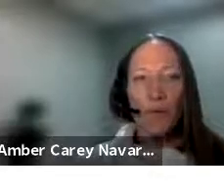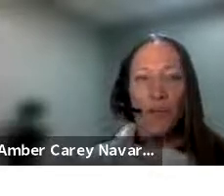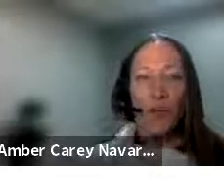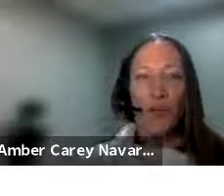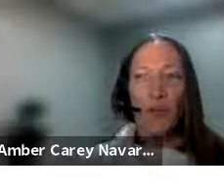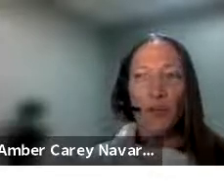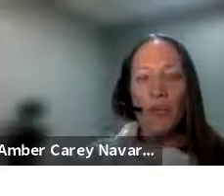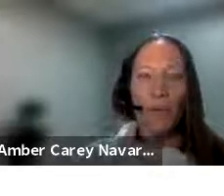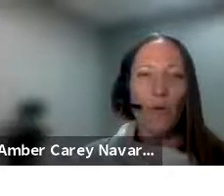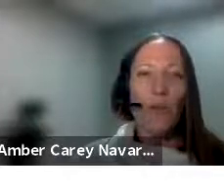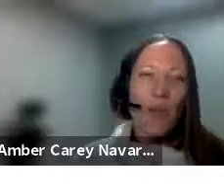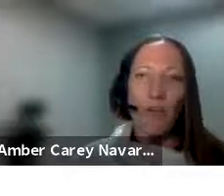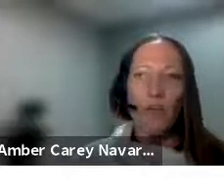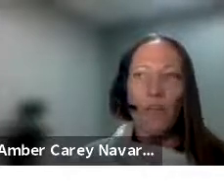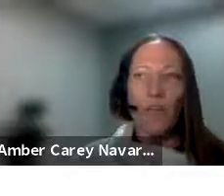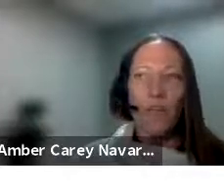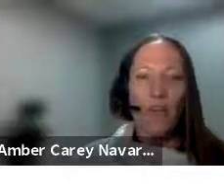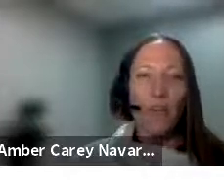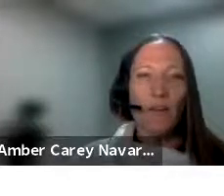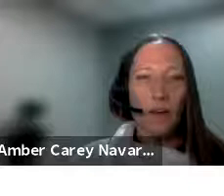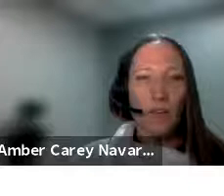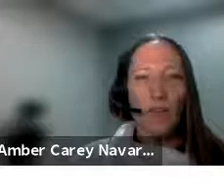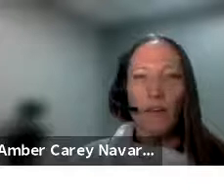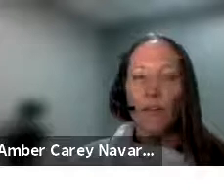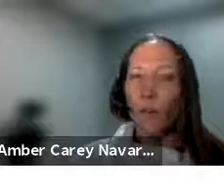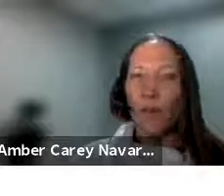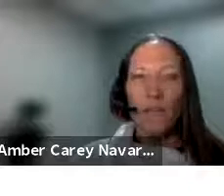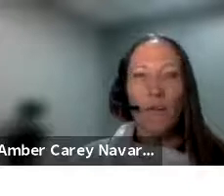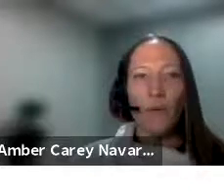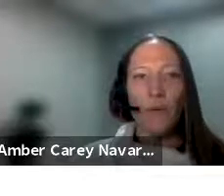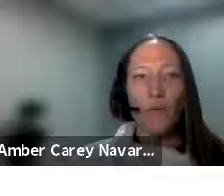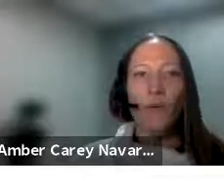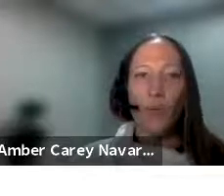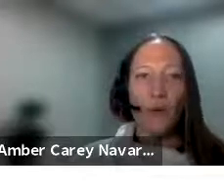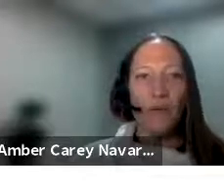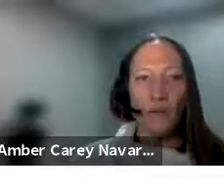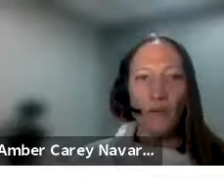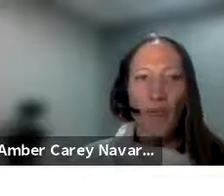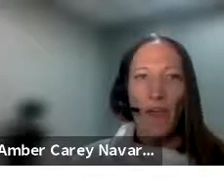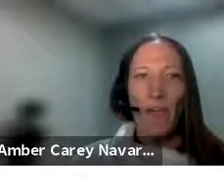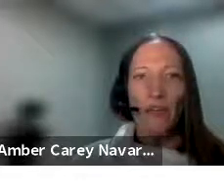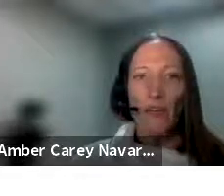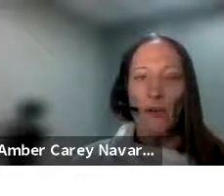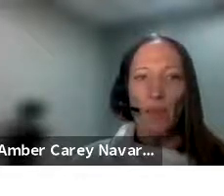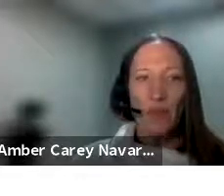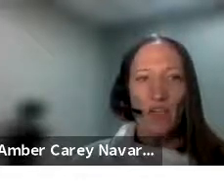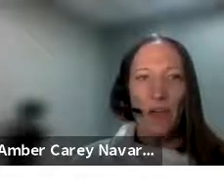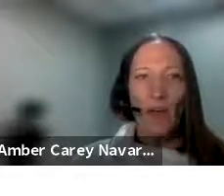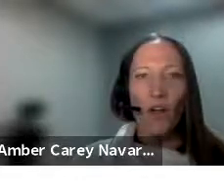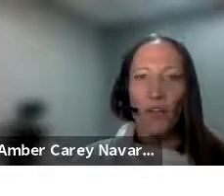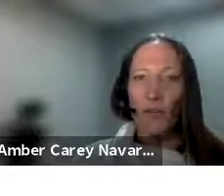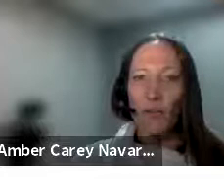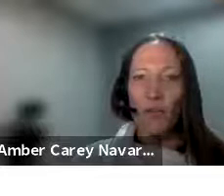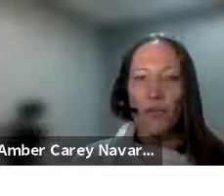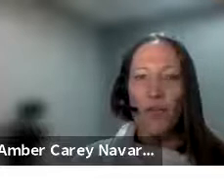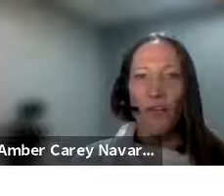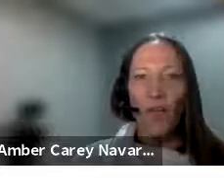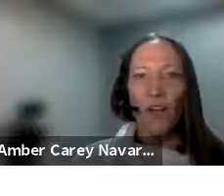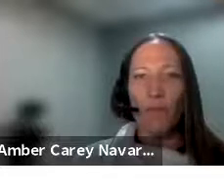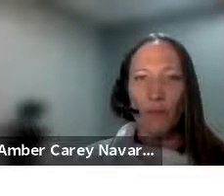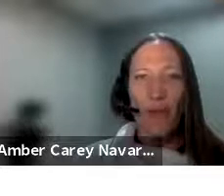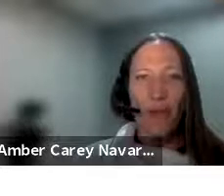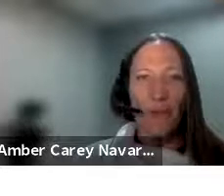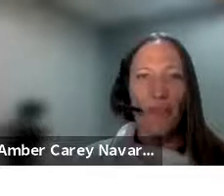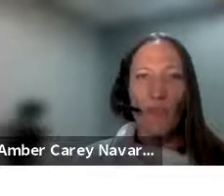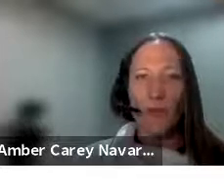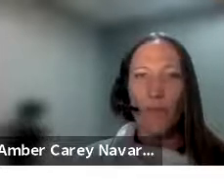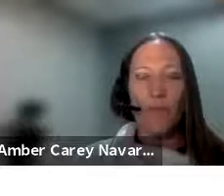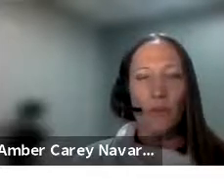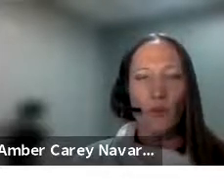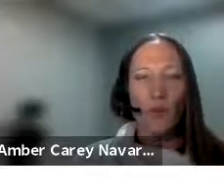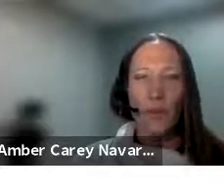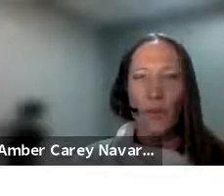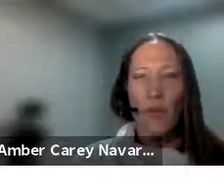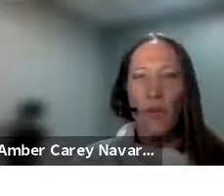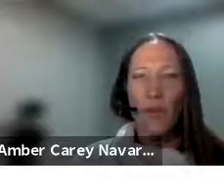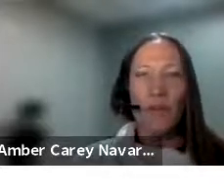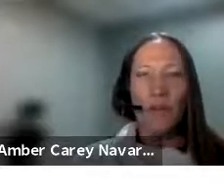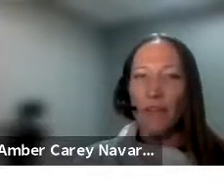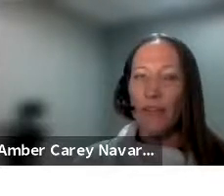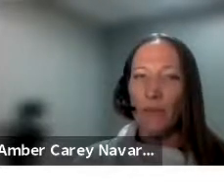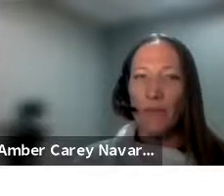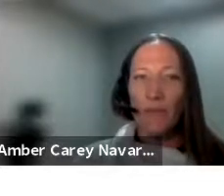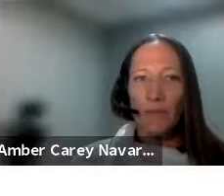Amber Carey Navarrete (Easterseals): Make sure that people have what they need and are able to get it in a way that's going to work for them, and so I appreciate all these resources that you have provided to the Community and next slide please.